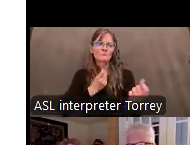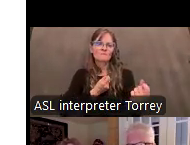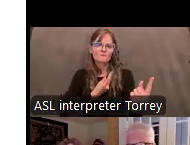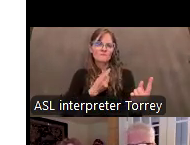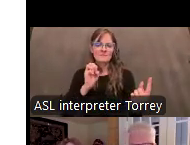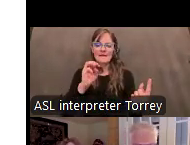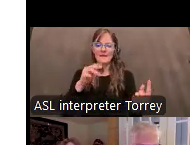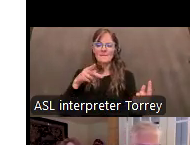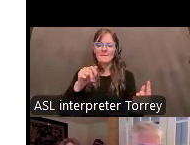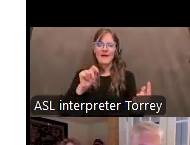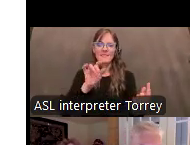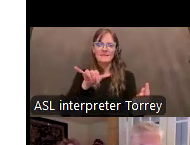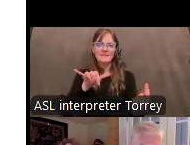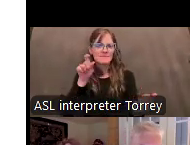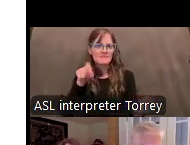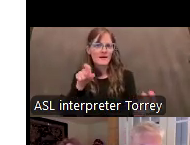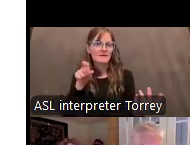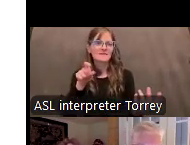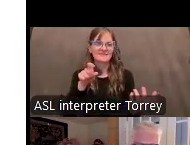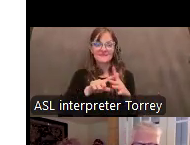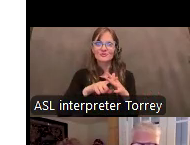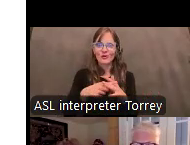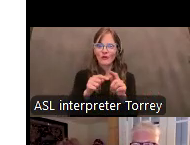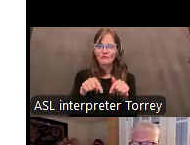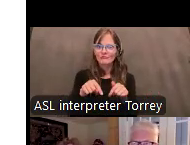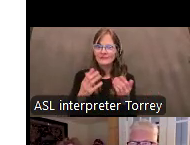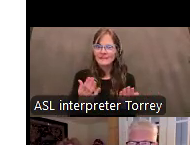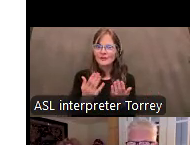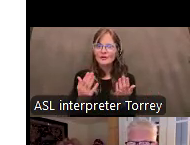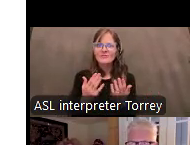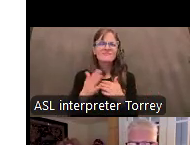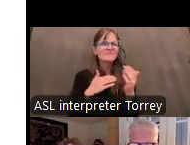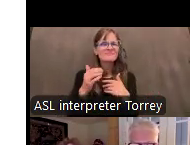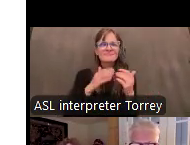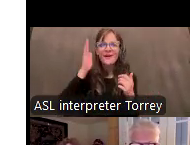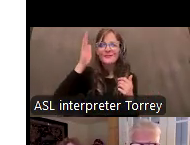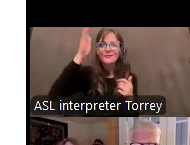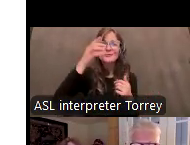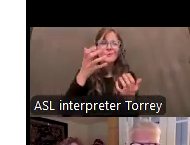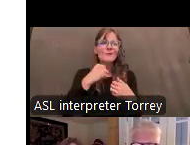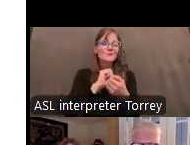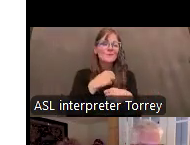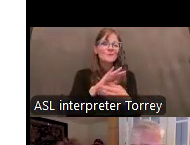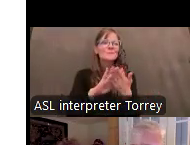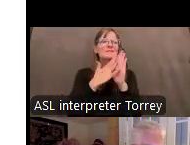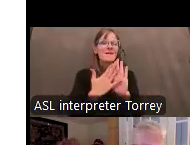Because if you're going to be good at anything, if you're going to be a dental hygienist or an administrator in healthcare or move up to be an RN